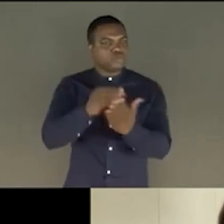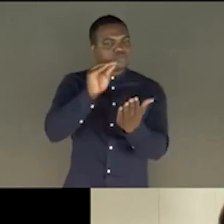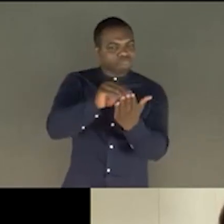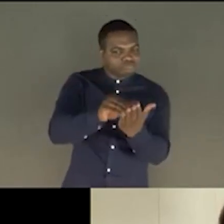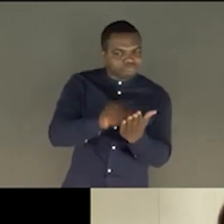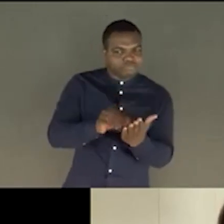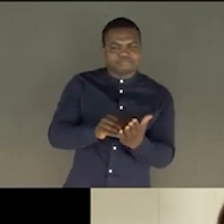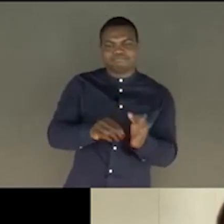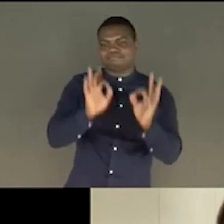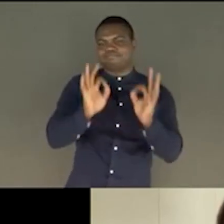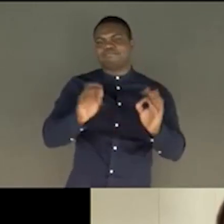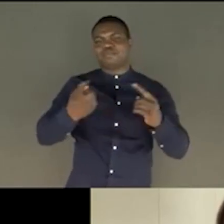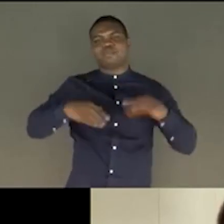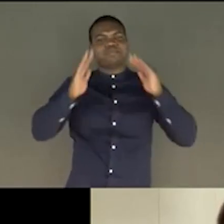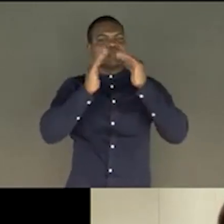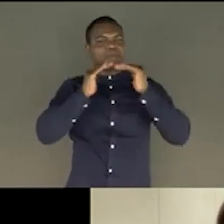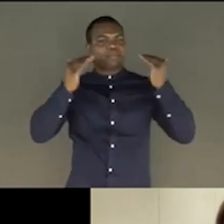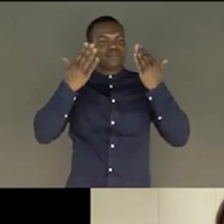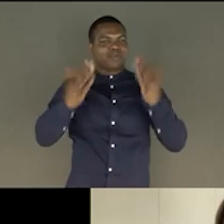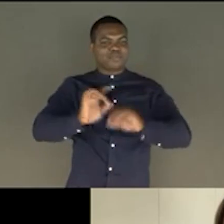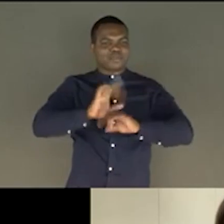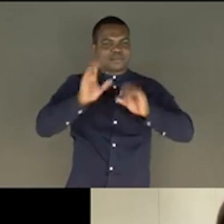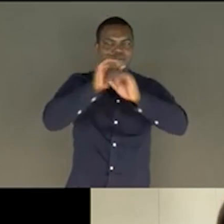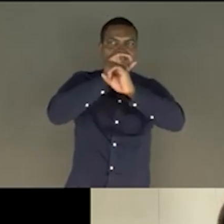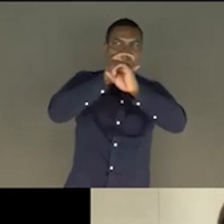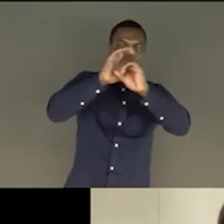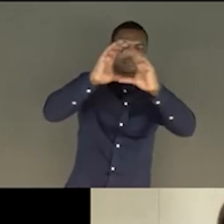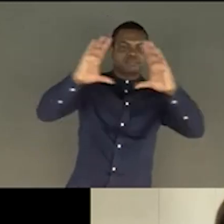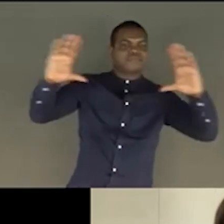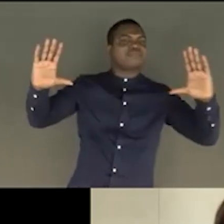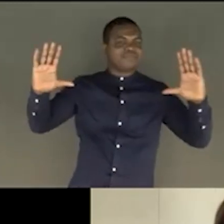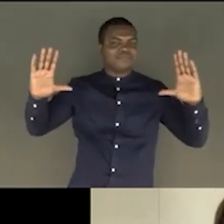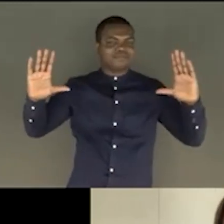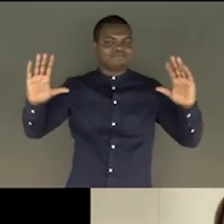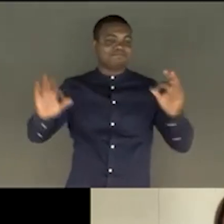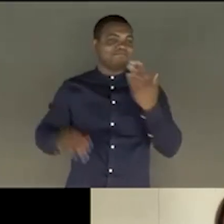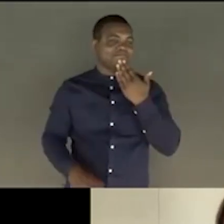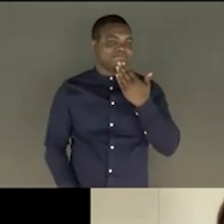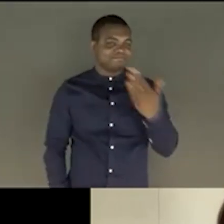We have got one very specific question for you around the disability card.